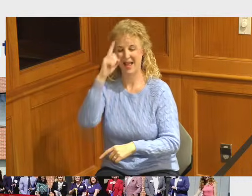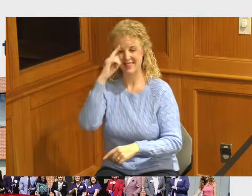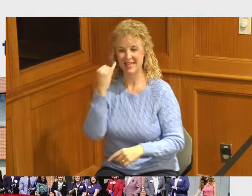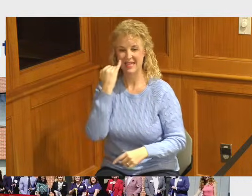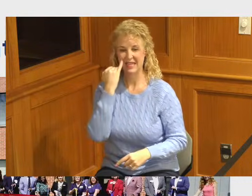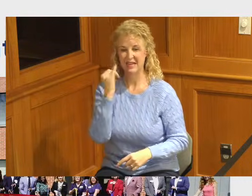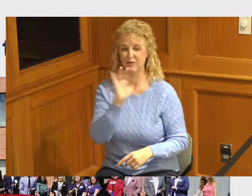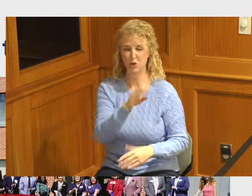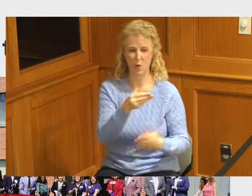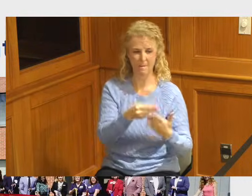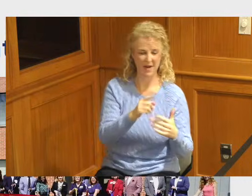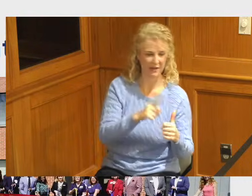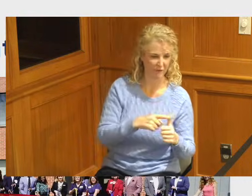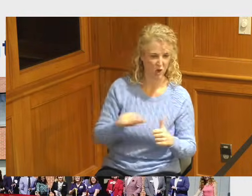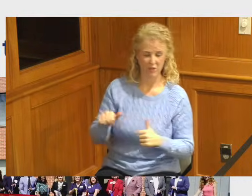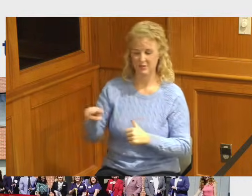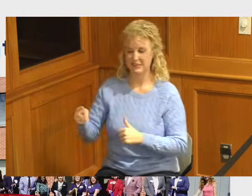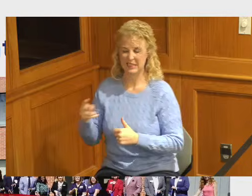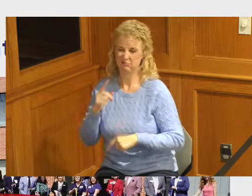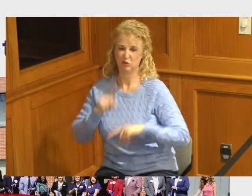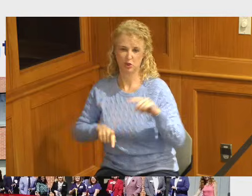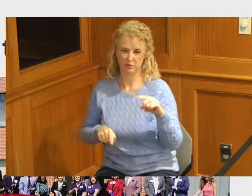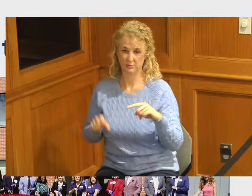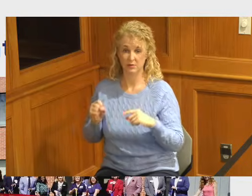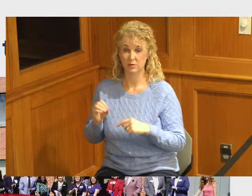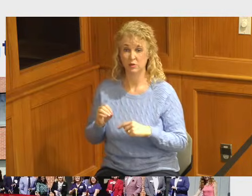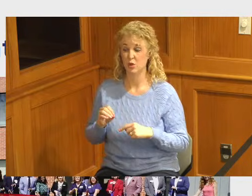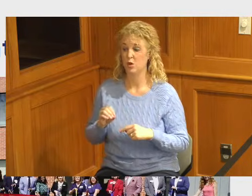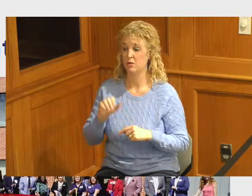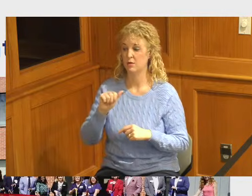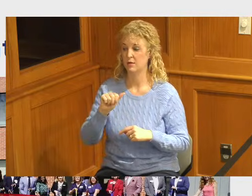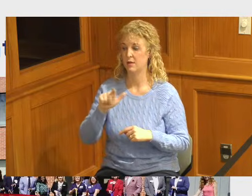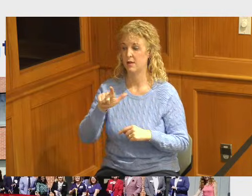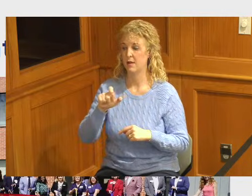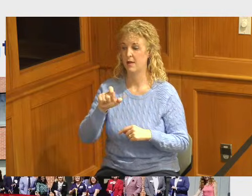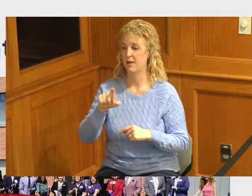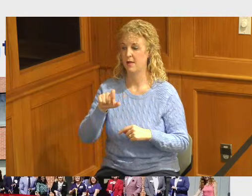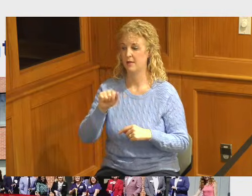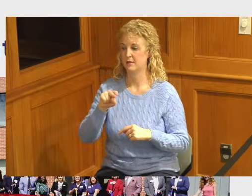we couldn't have been certain about the outcomes. Um, Alexander is just a very good example of a